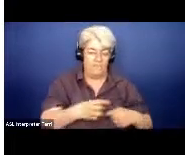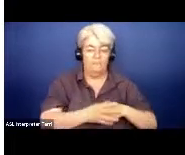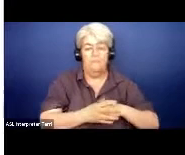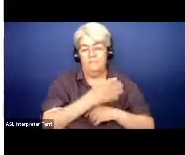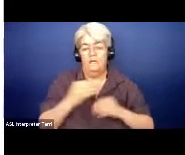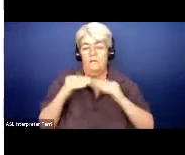specialist. Thank you all for being